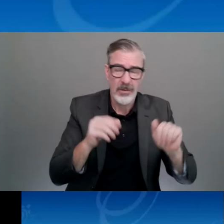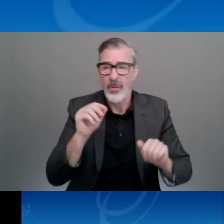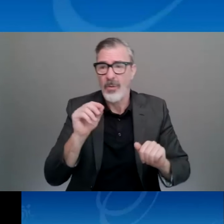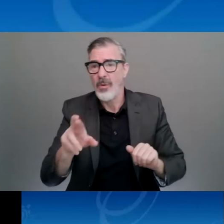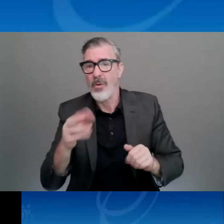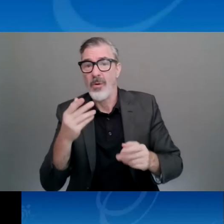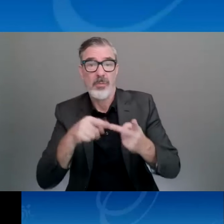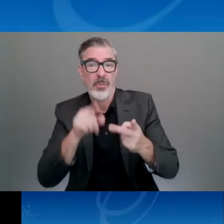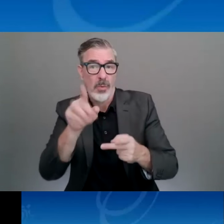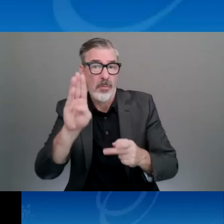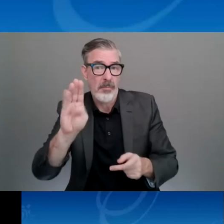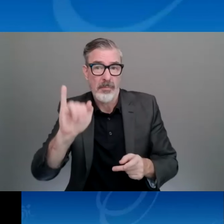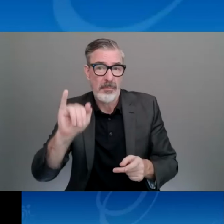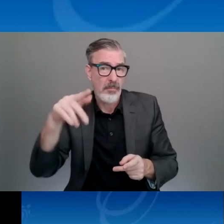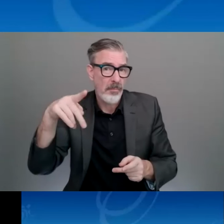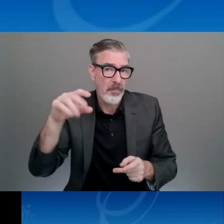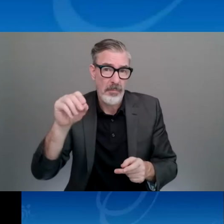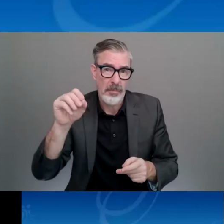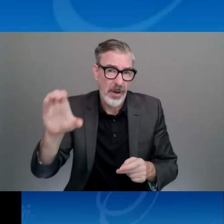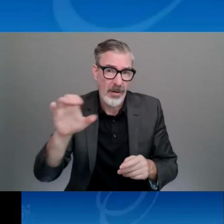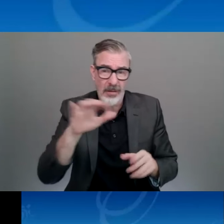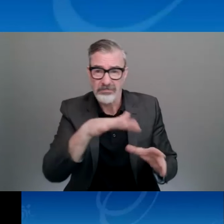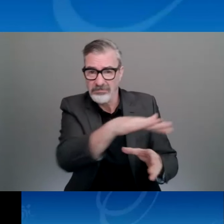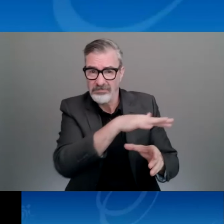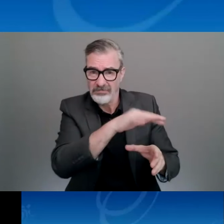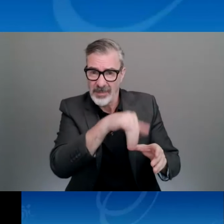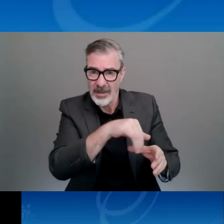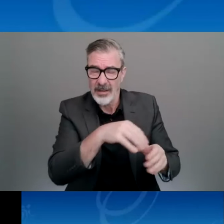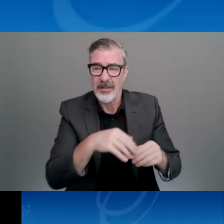communities, whatever the case may be, stepping up, standing out,